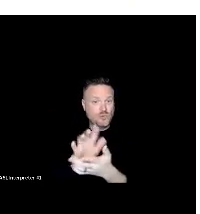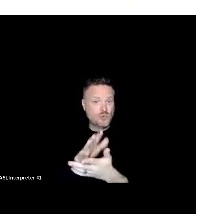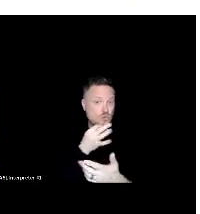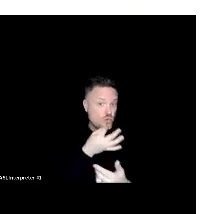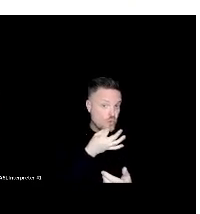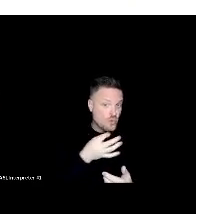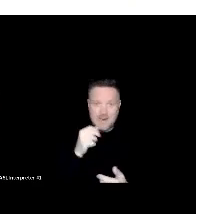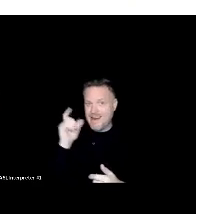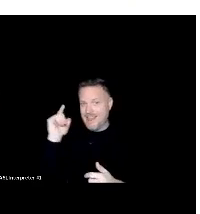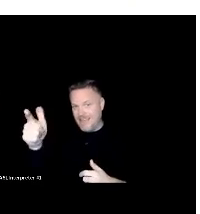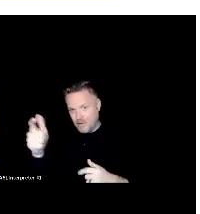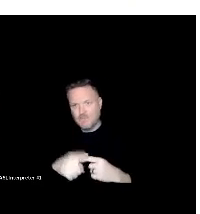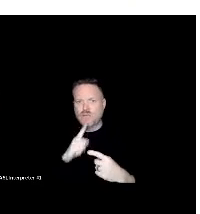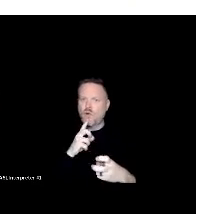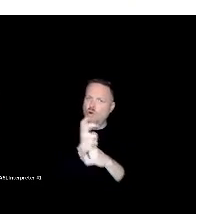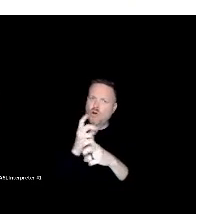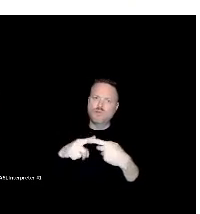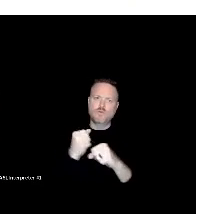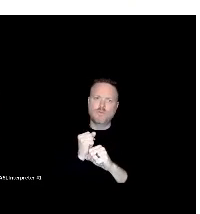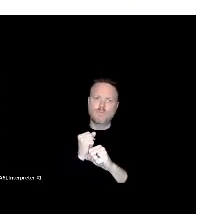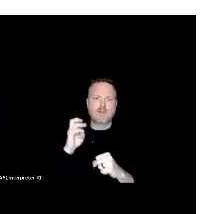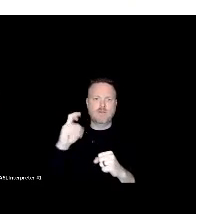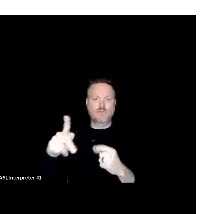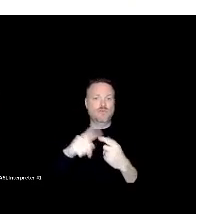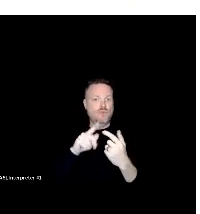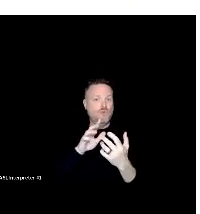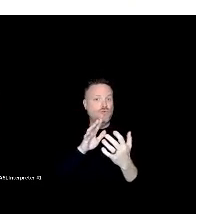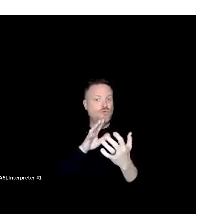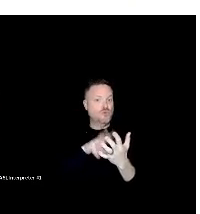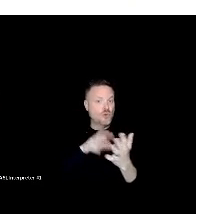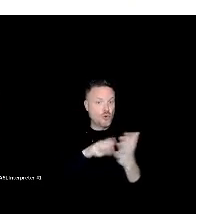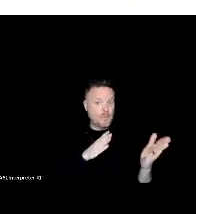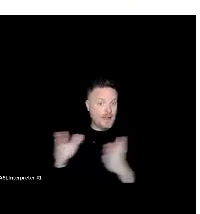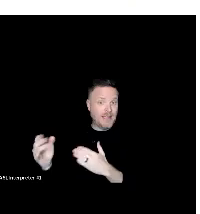it is very difficult to create a return to learn plan if a student is not first back at